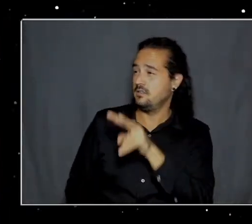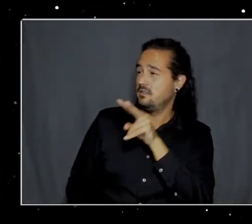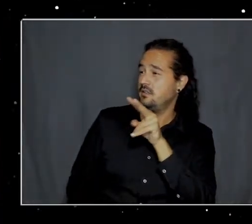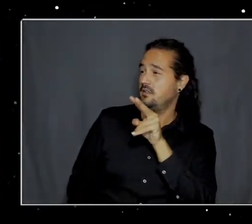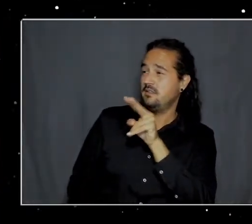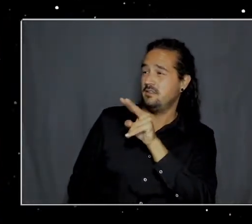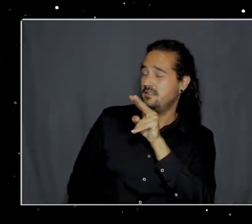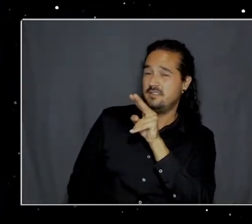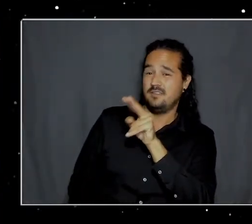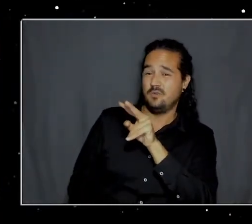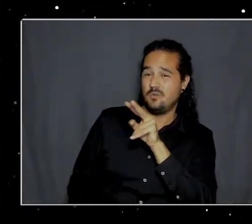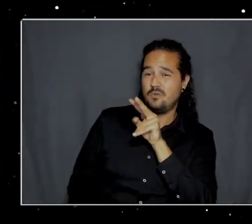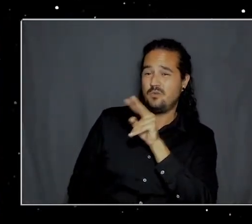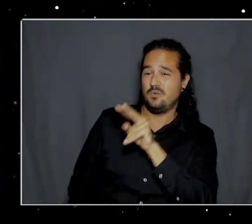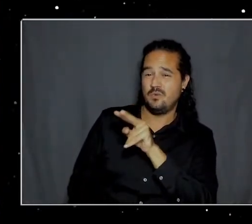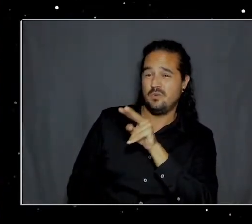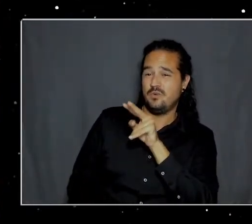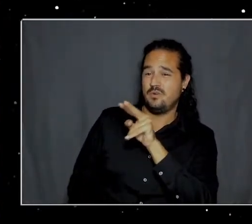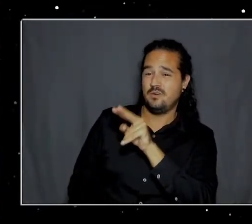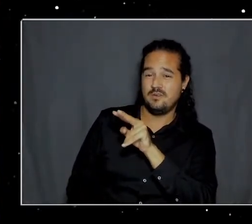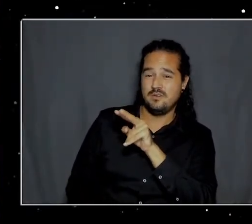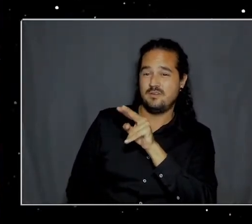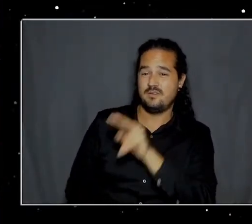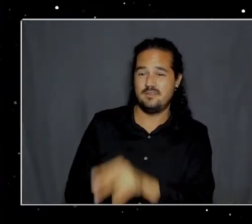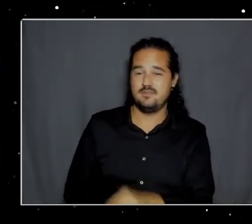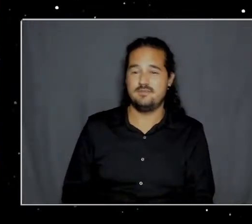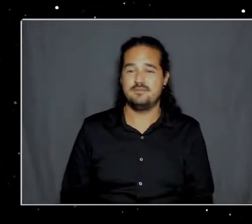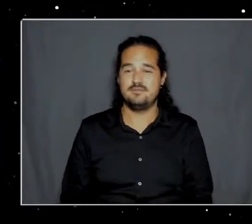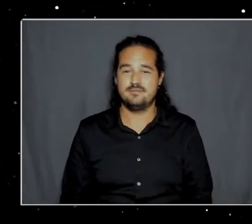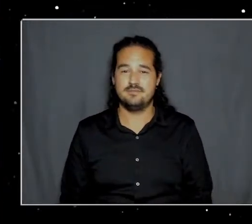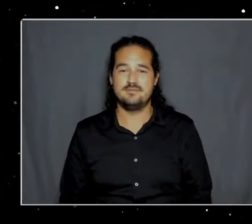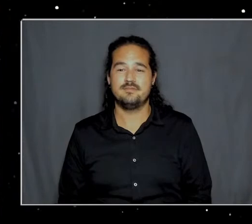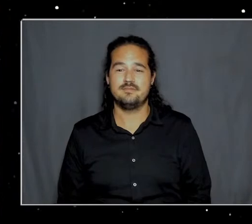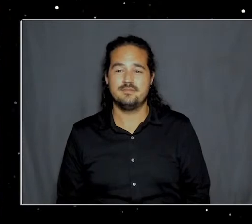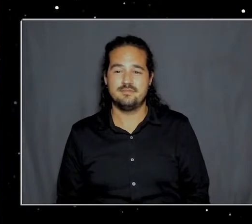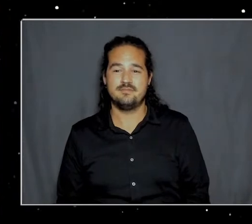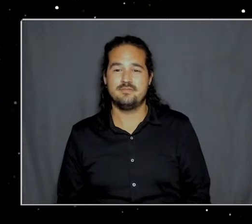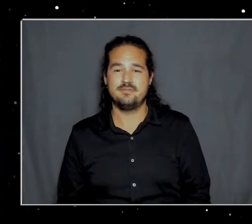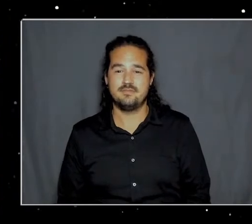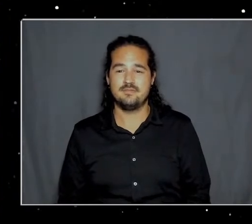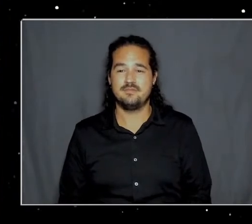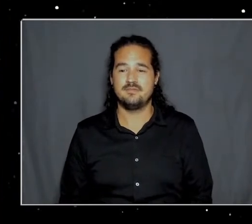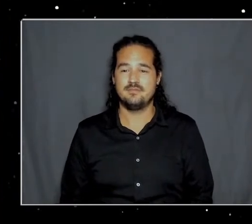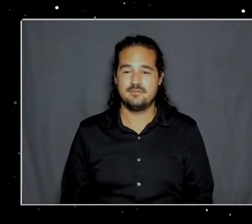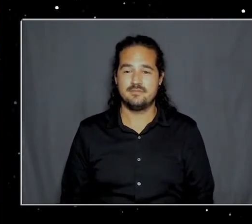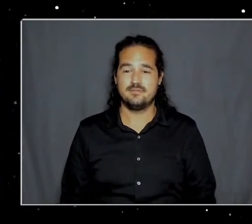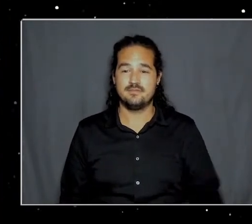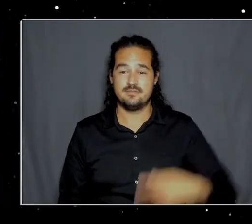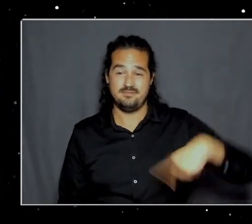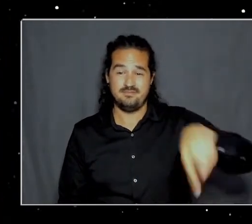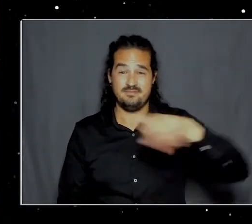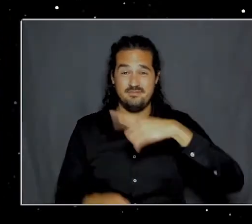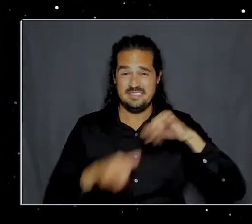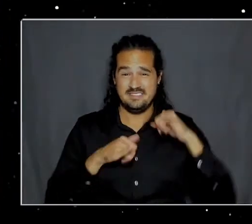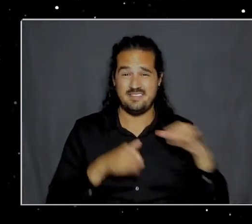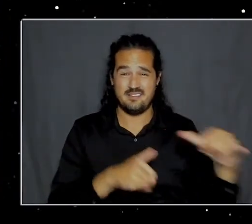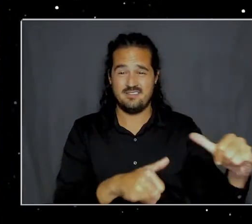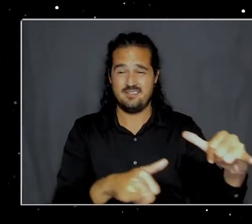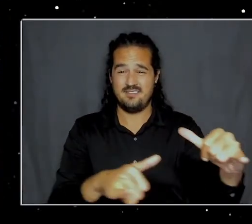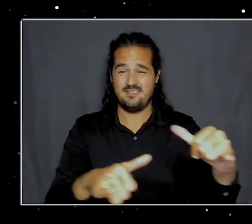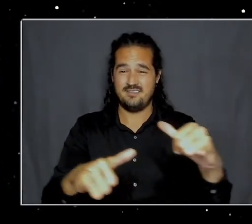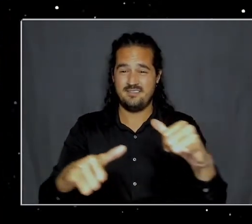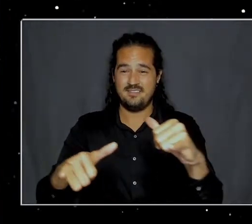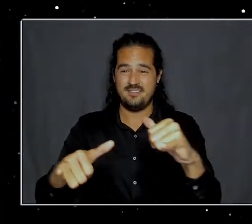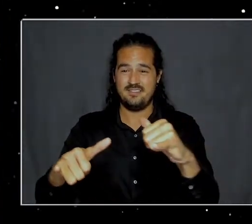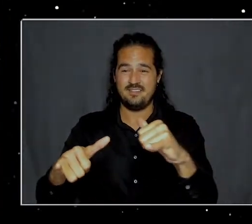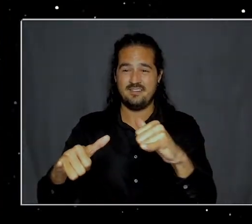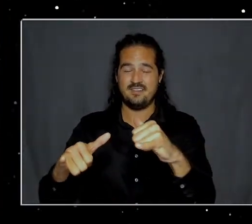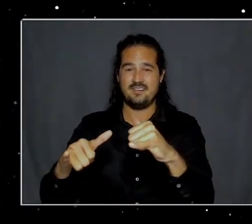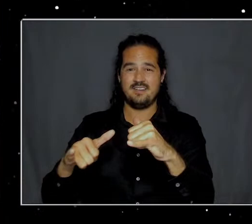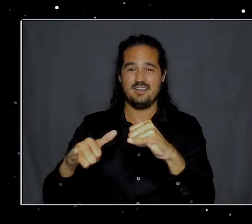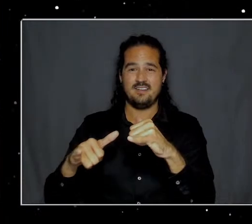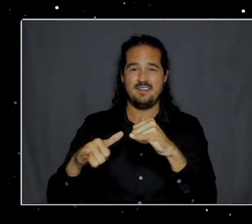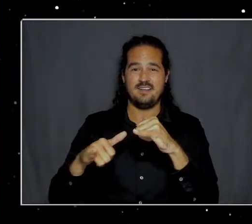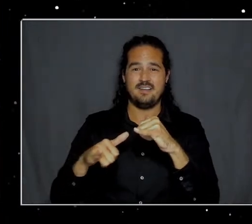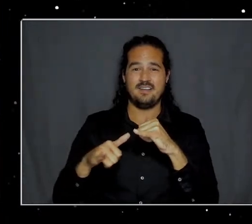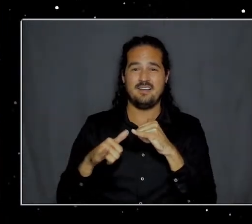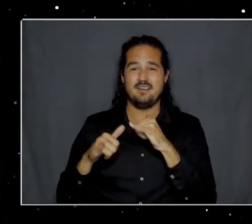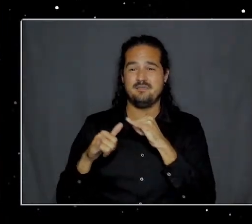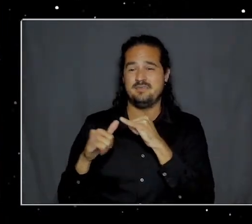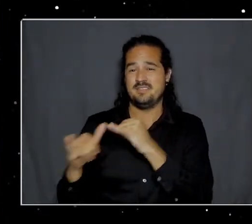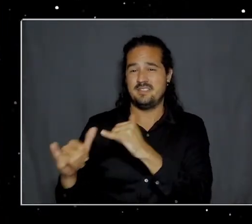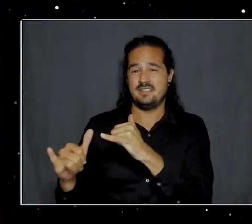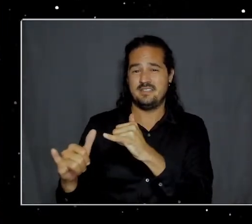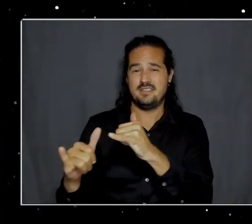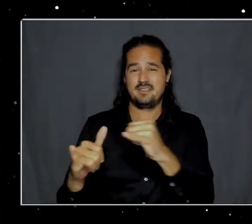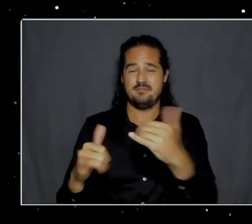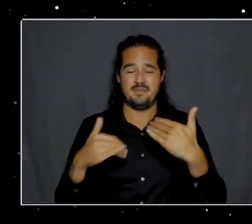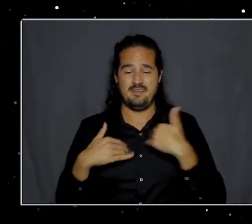LOOKIN' IN YOUR, LOOKIN' IN YOUR